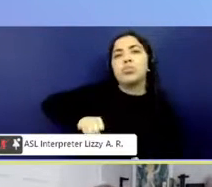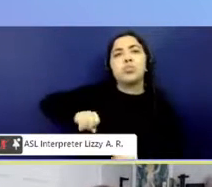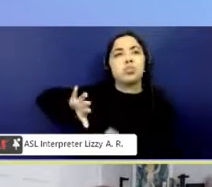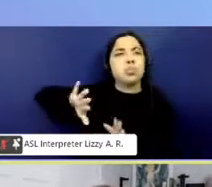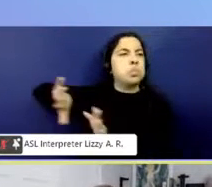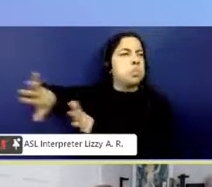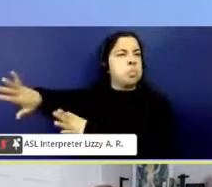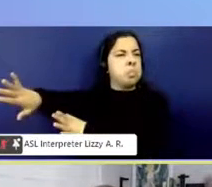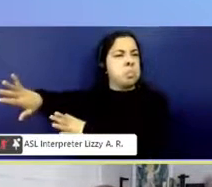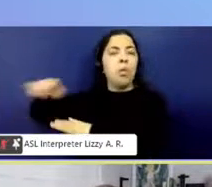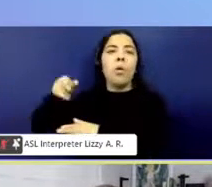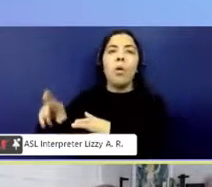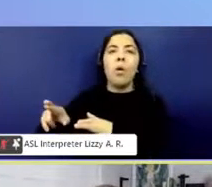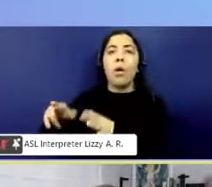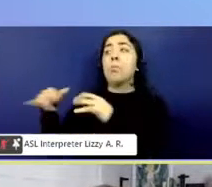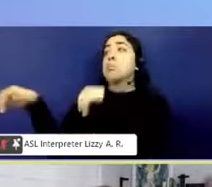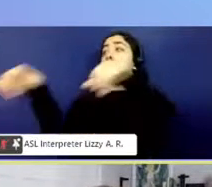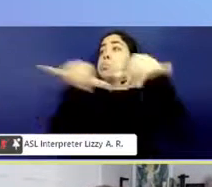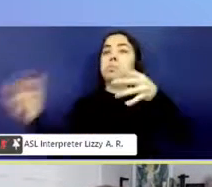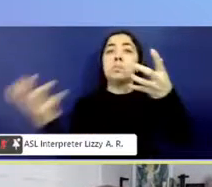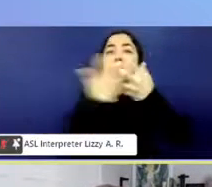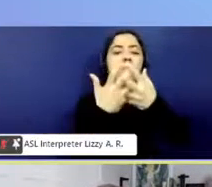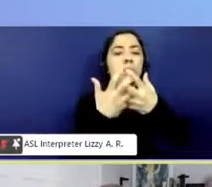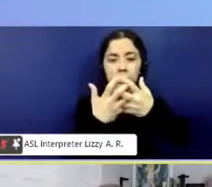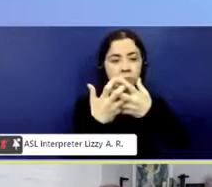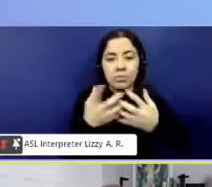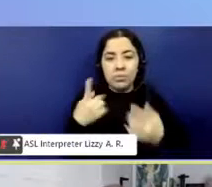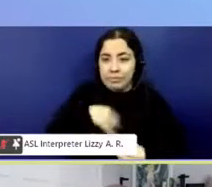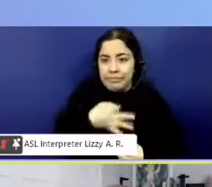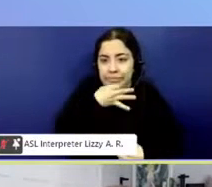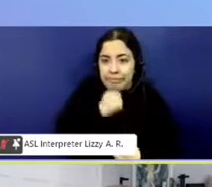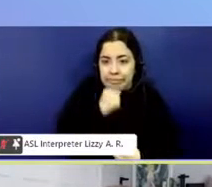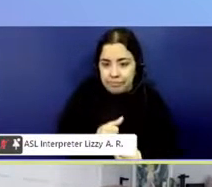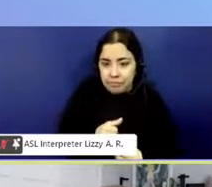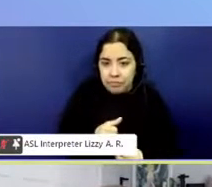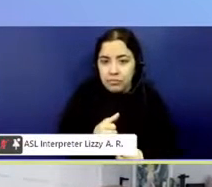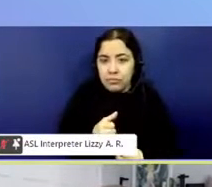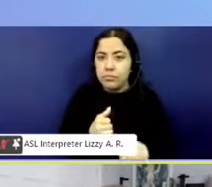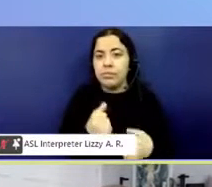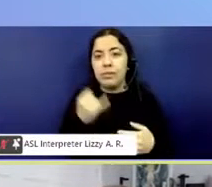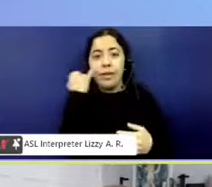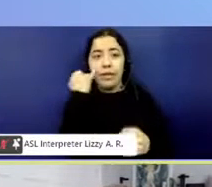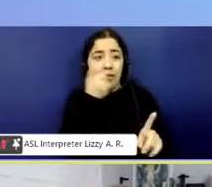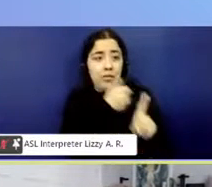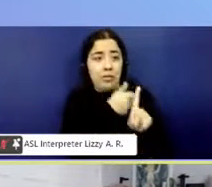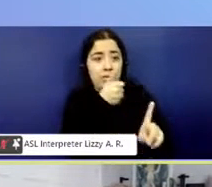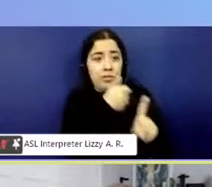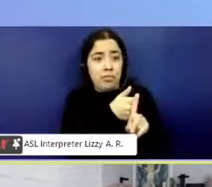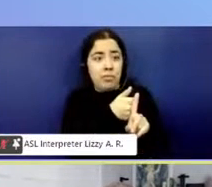on medical conditions because product creators shouldn't attempt to diagnose medical conditions